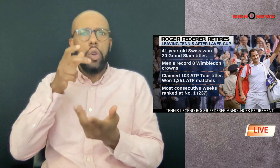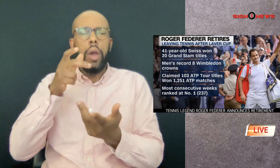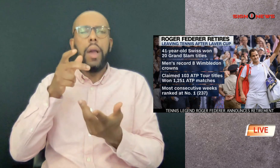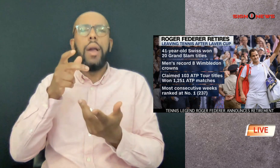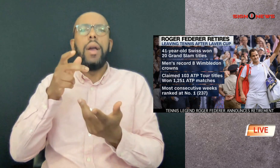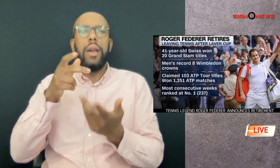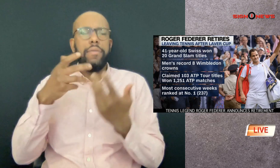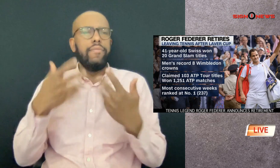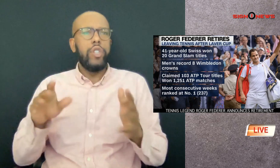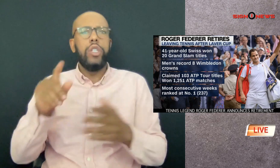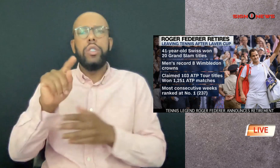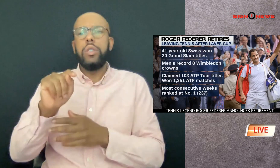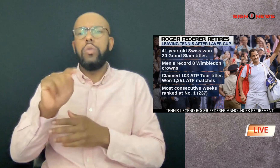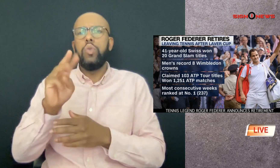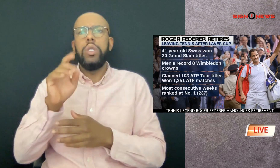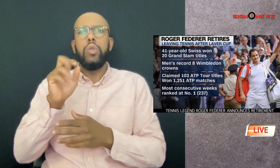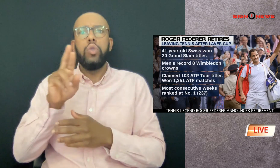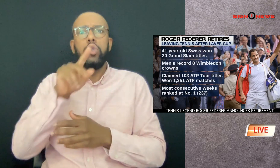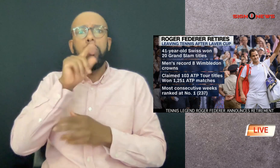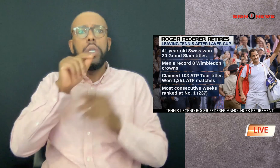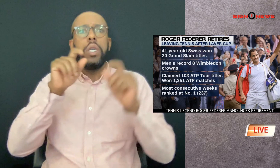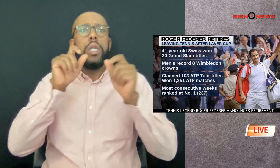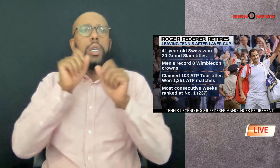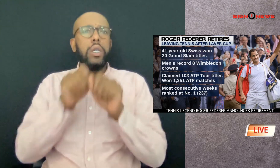when Nadal heard the news of Federer's retirement